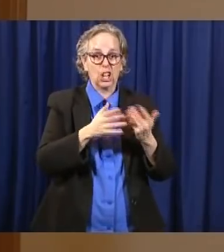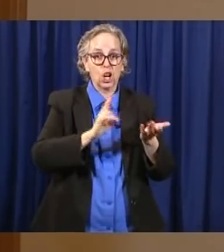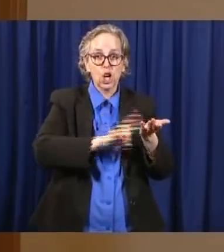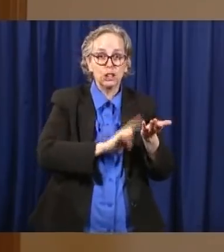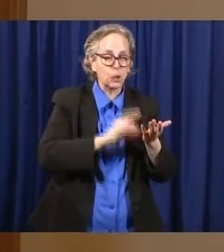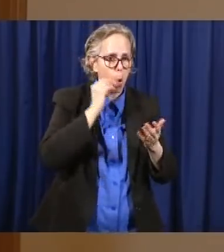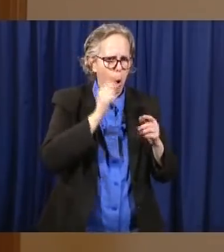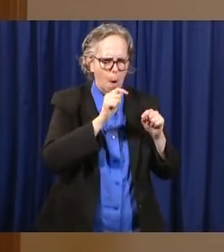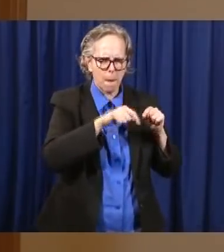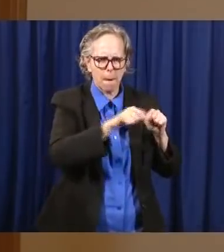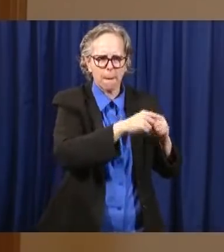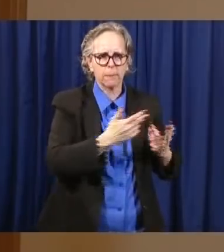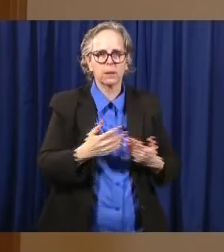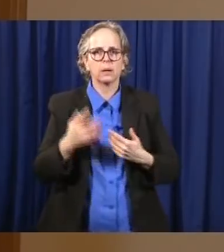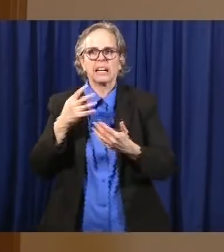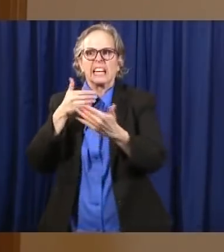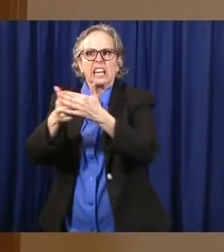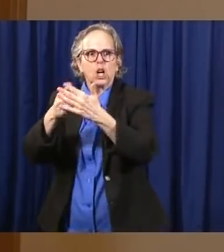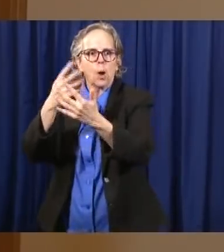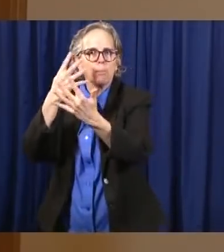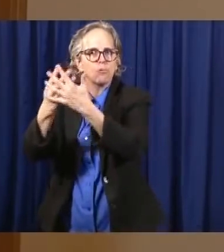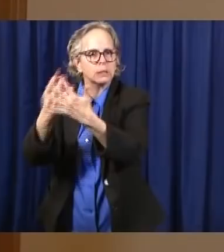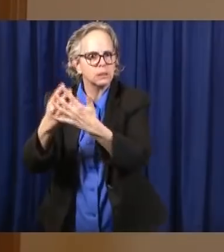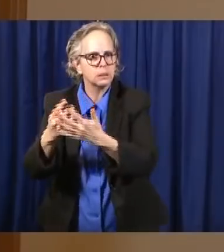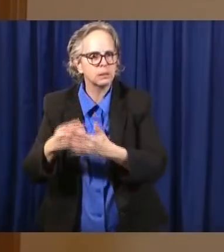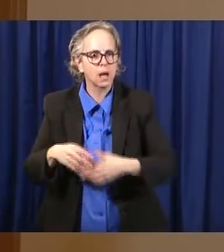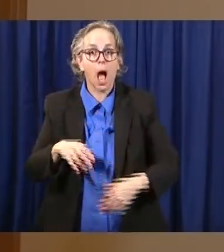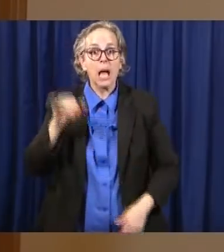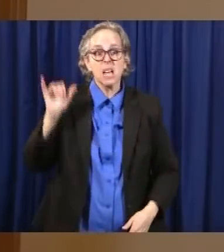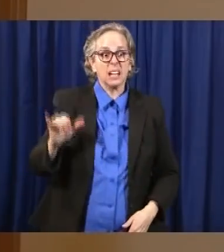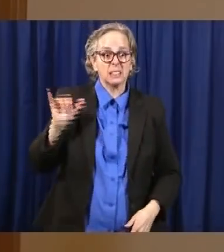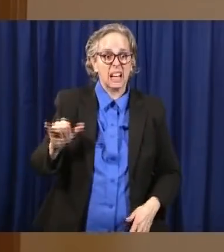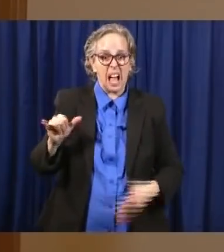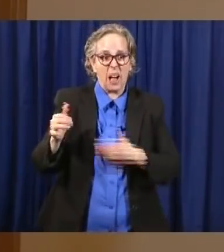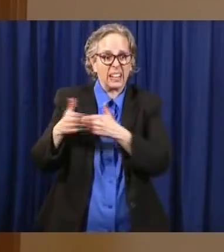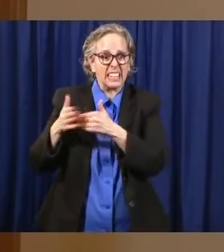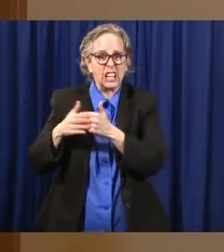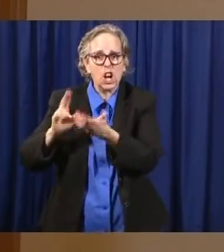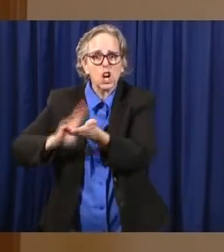AND SOME FLARES THAT COME WITH CASES NEAR DETROIT.